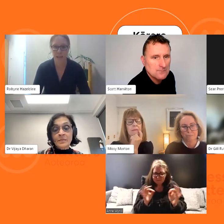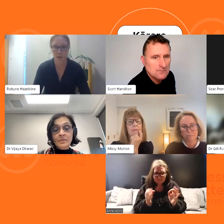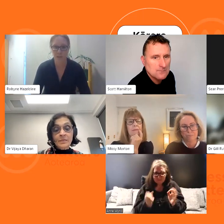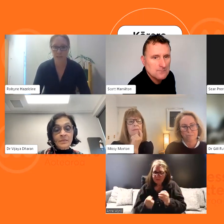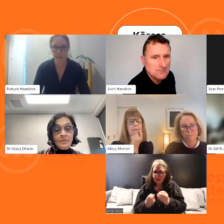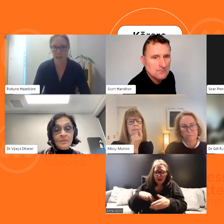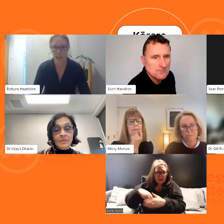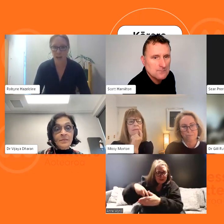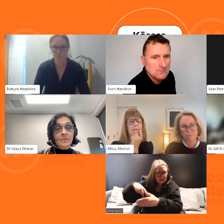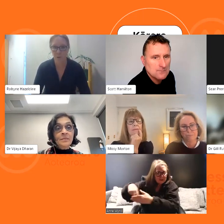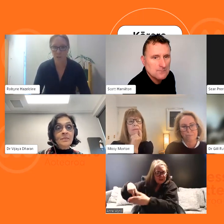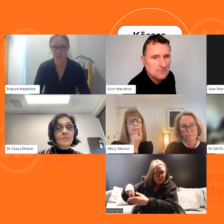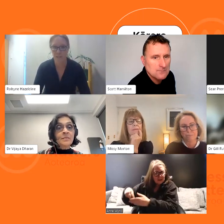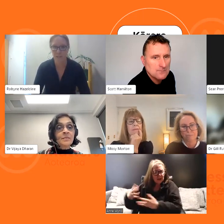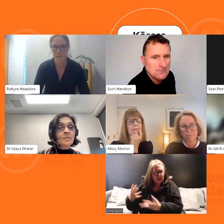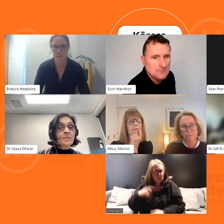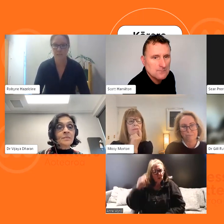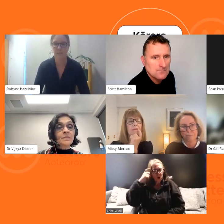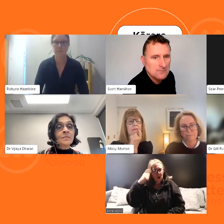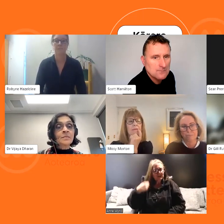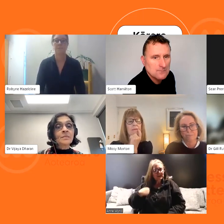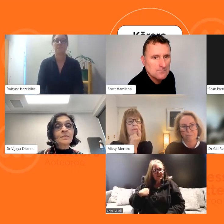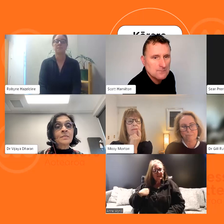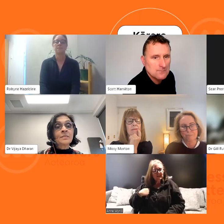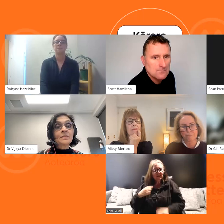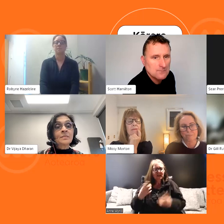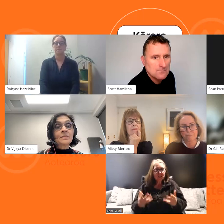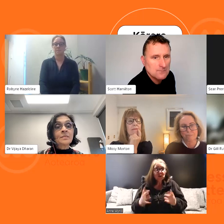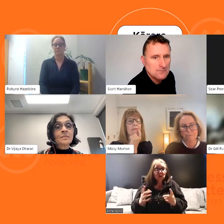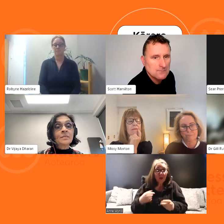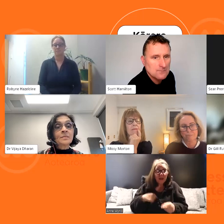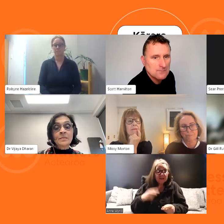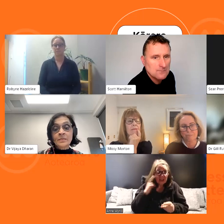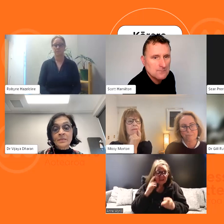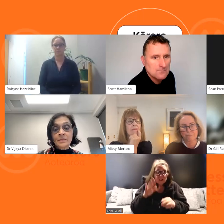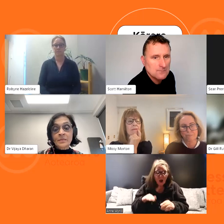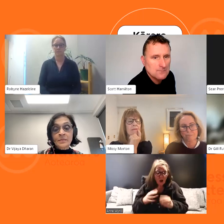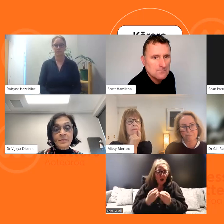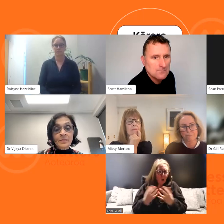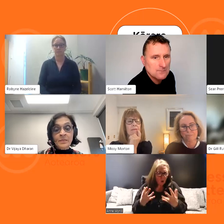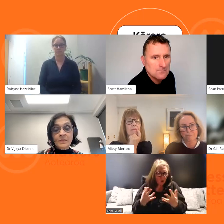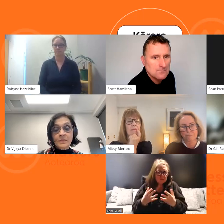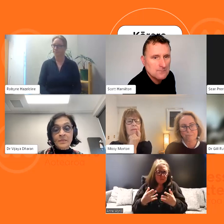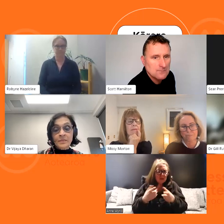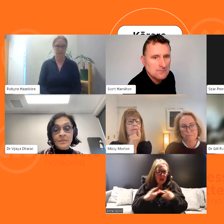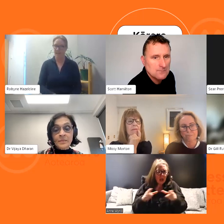cannot see Anne, apologies. Okay, so you're not able to see the answer,